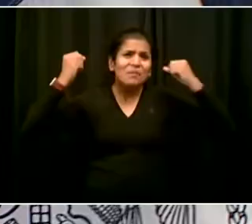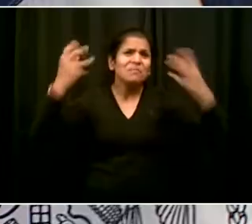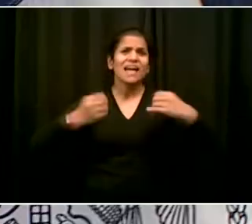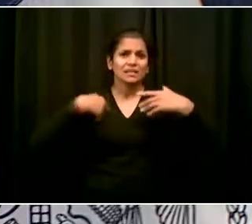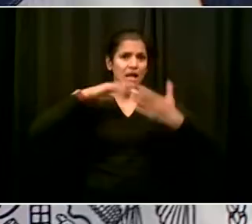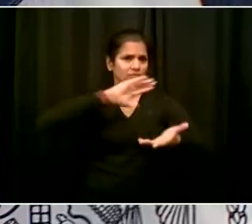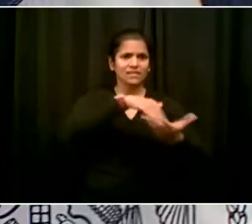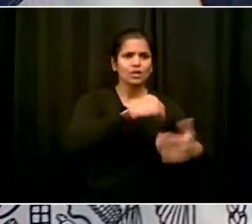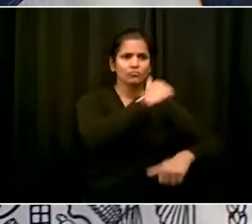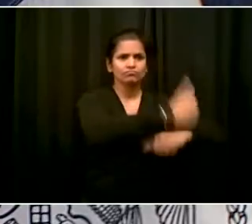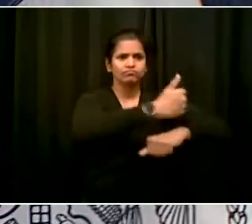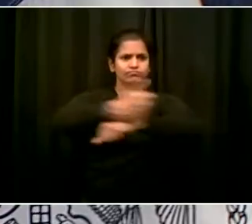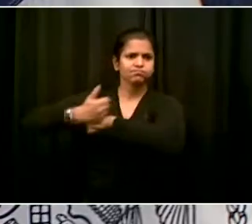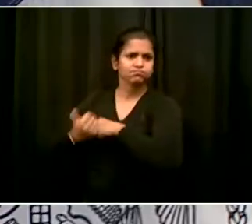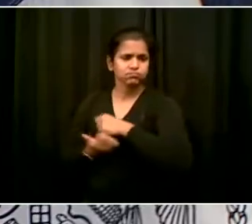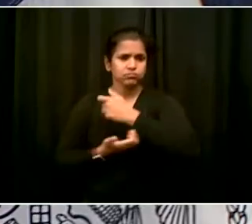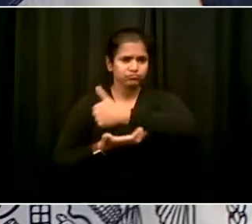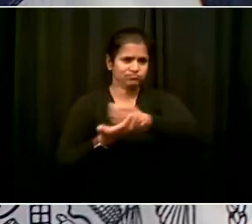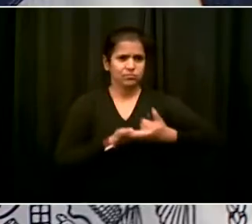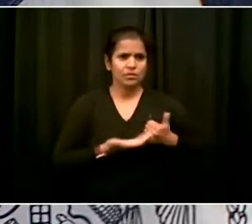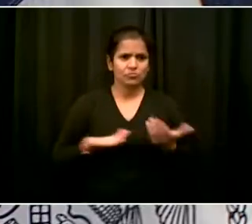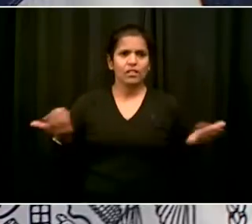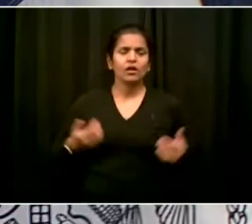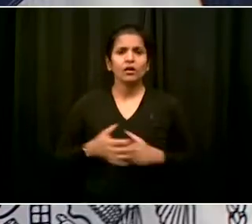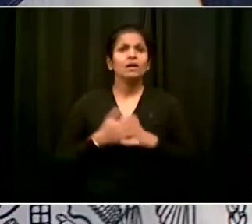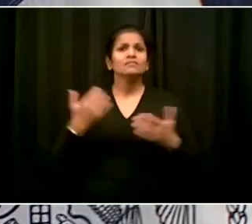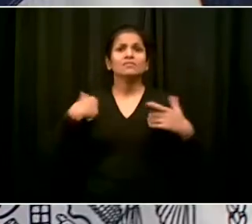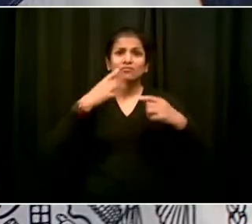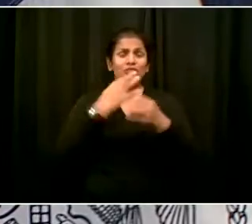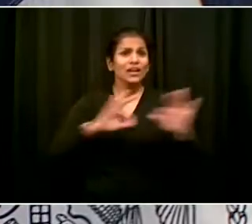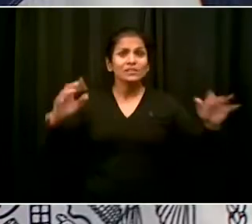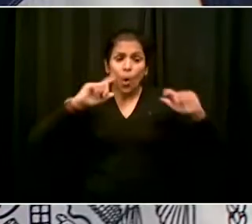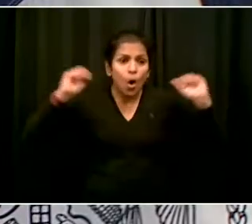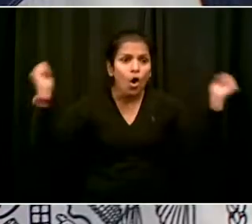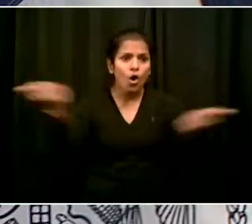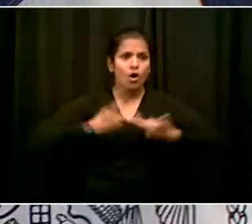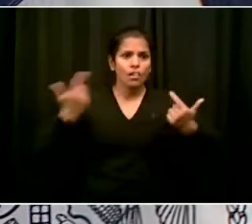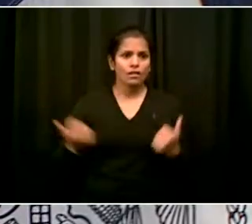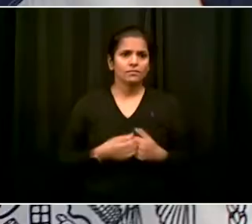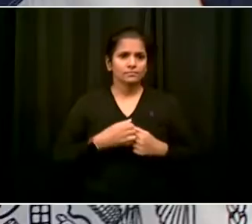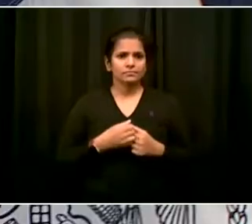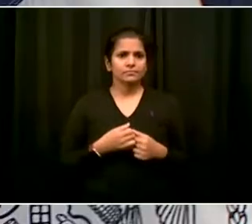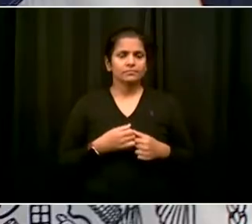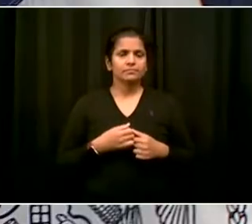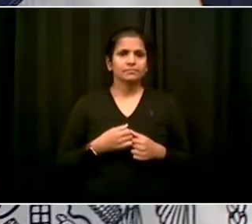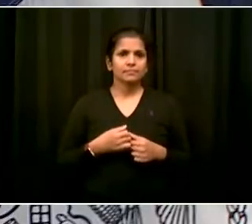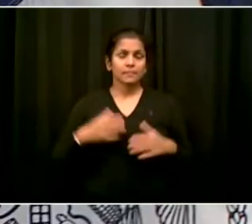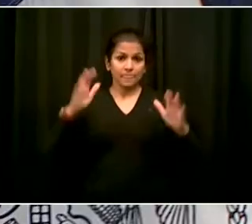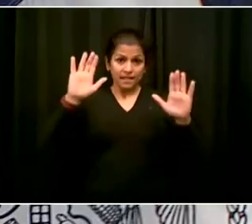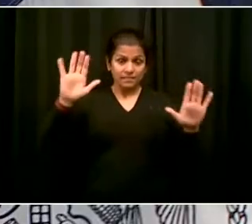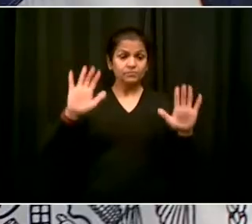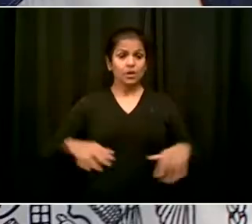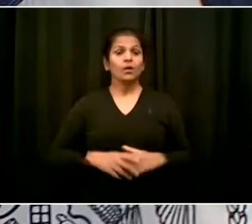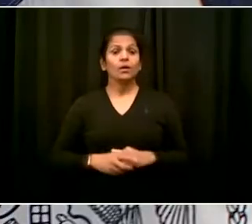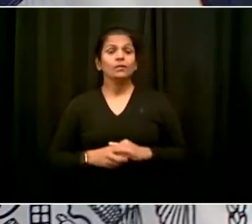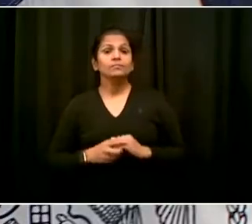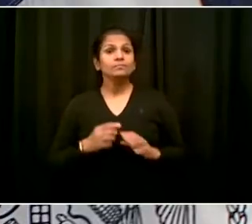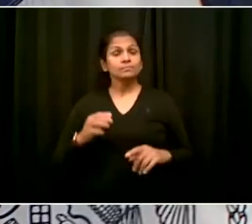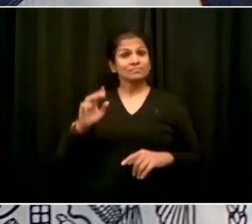ENCOURAGE E FOLKS S TO GET TESTED. WE NOW SO MANY